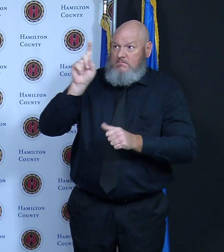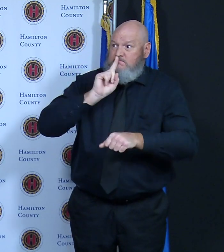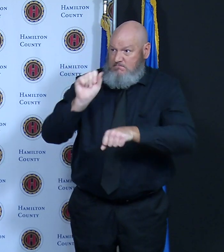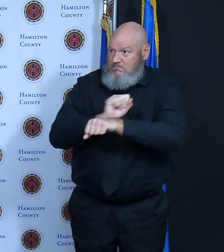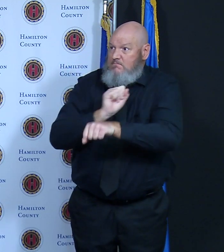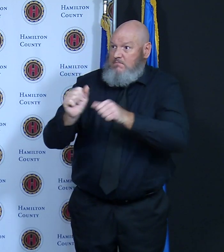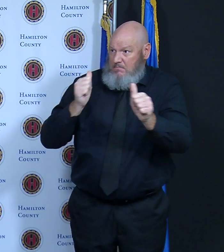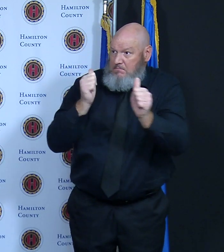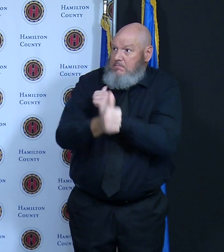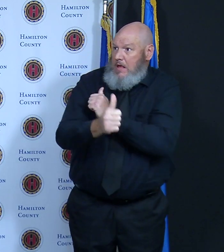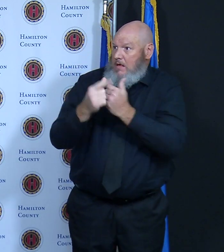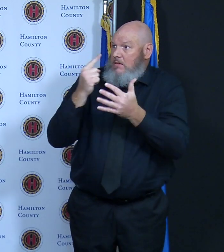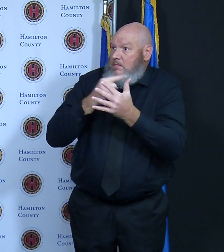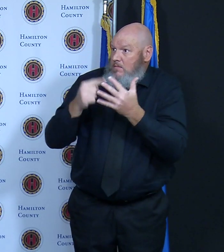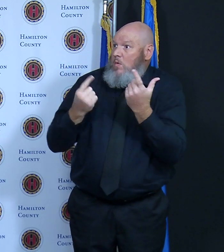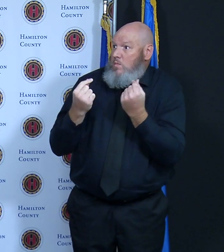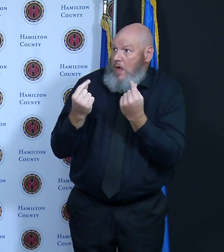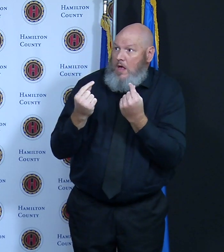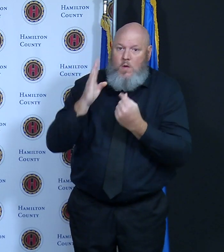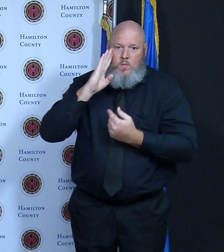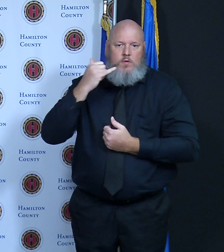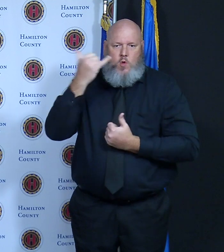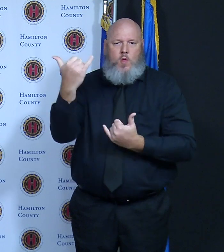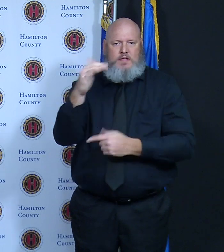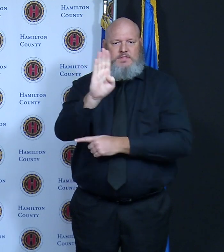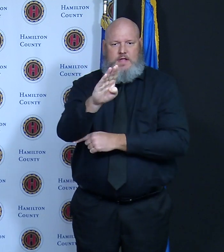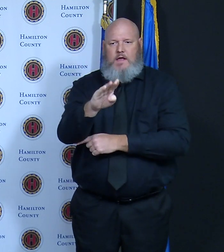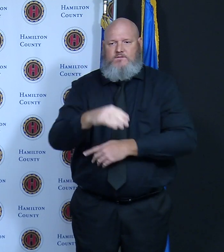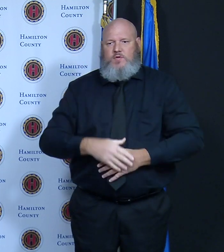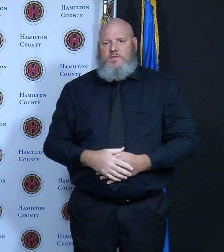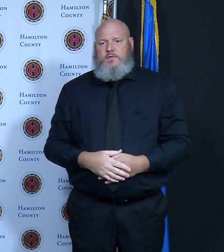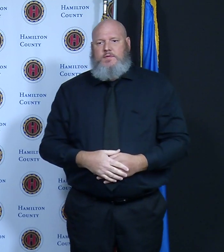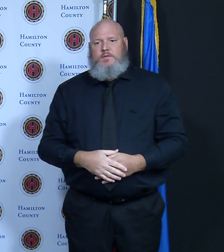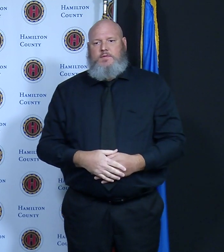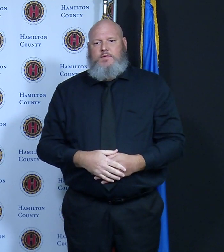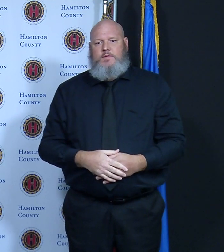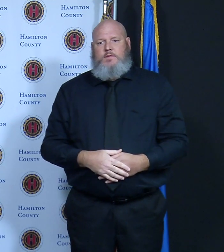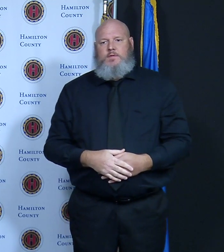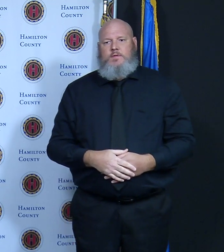and on the public side because as you can imagine there's a significant strain